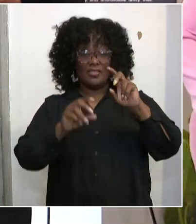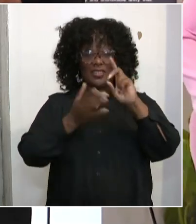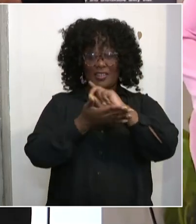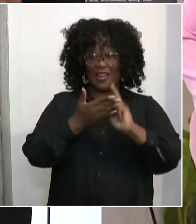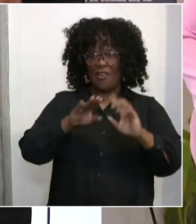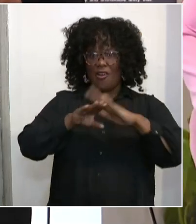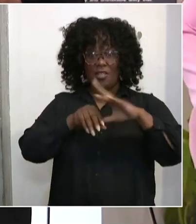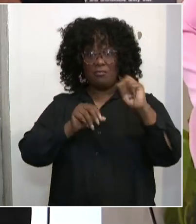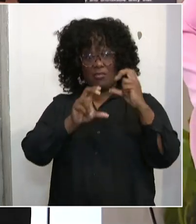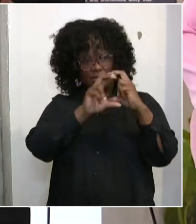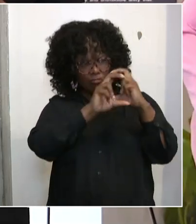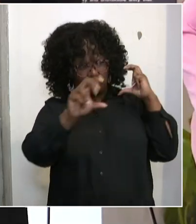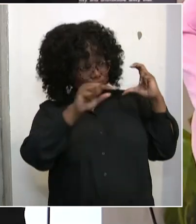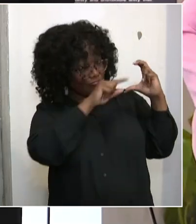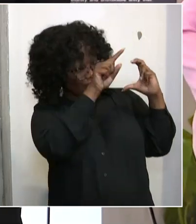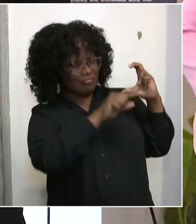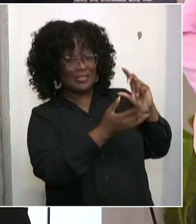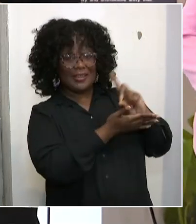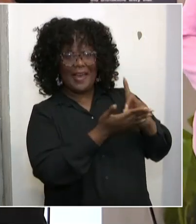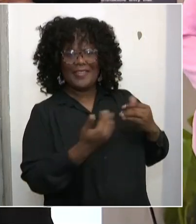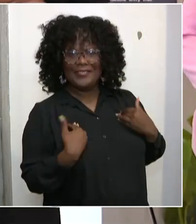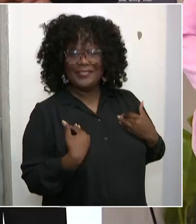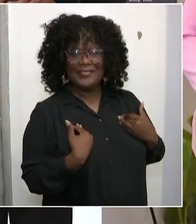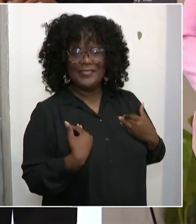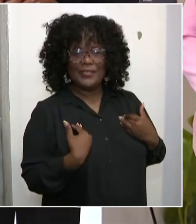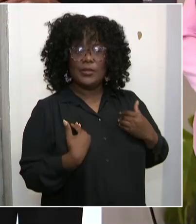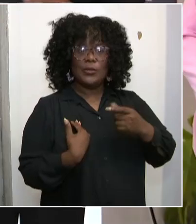blue sky posts about how beautiful those are. So welcome everyone. Thank you, Mayor.